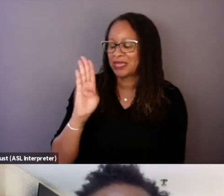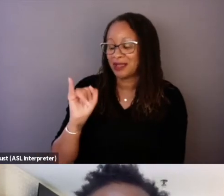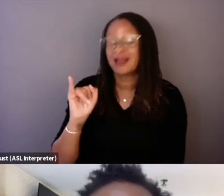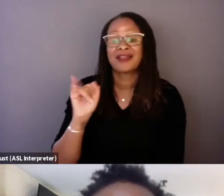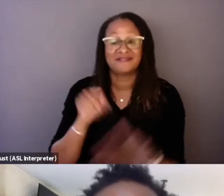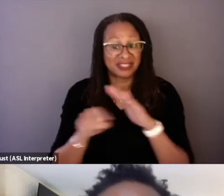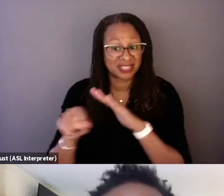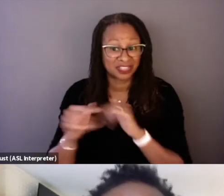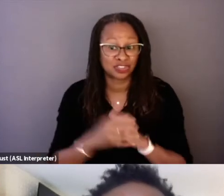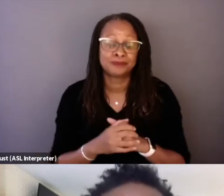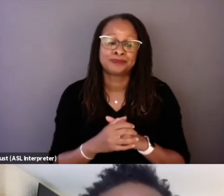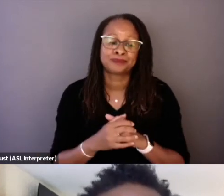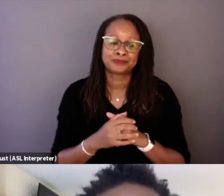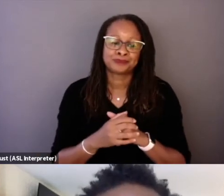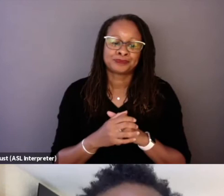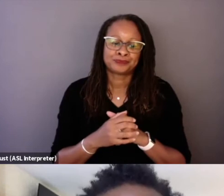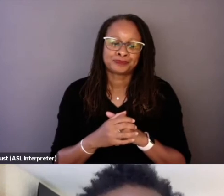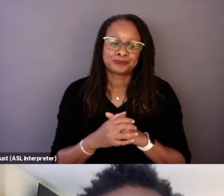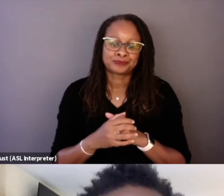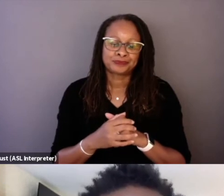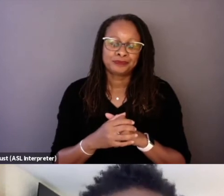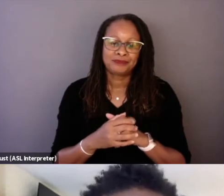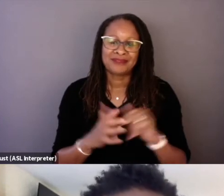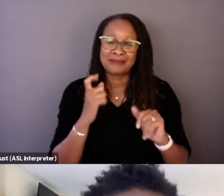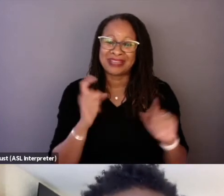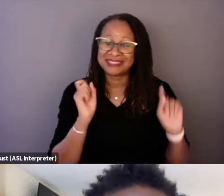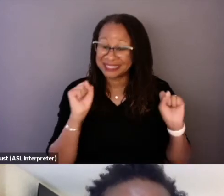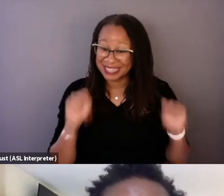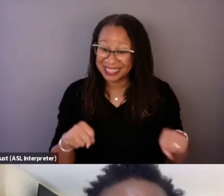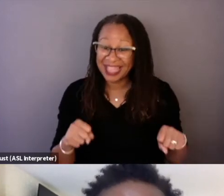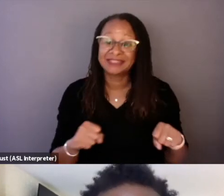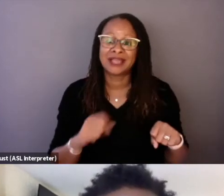because they're looking at not just the events of that night